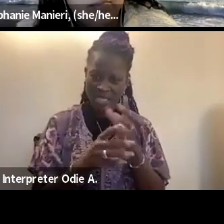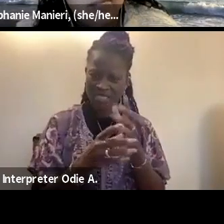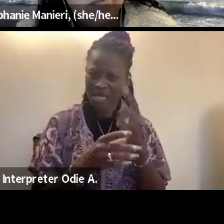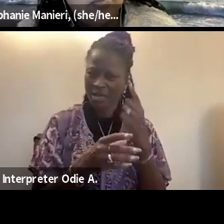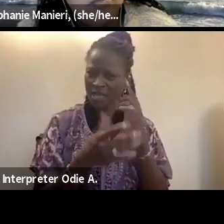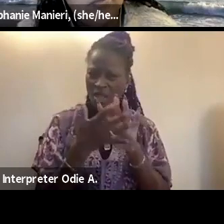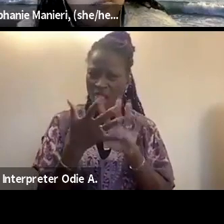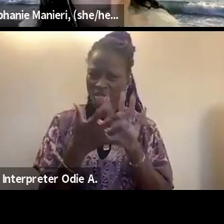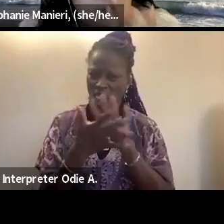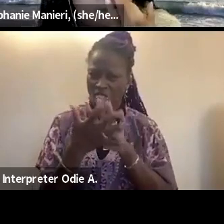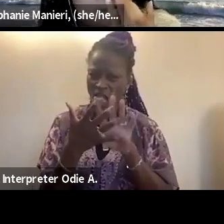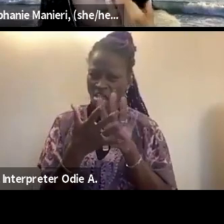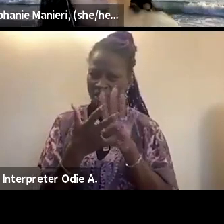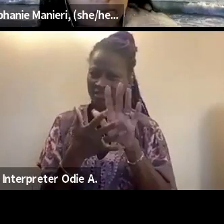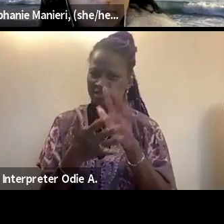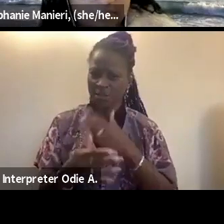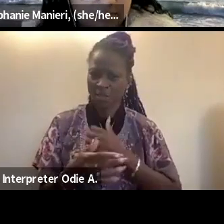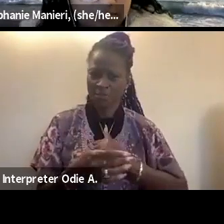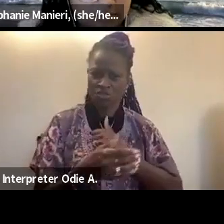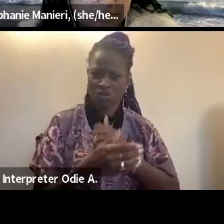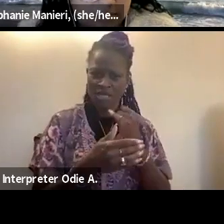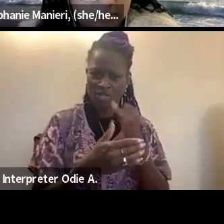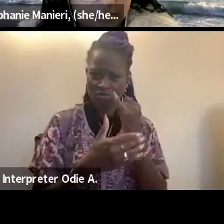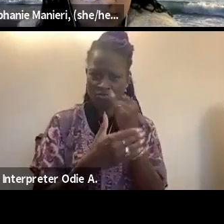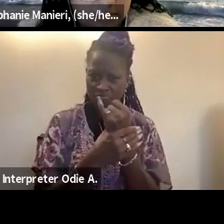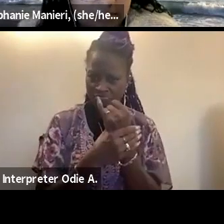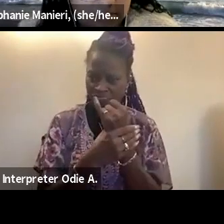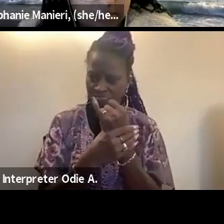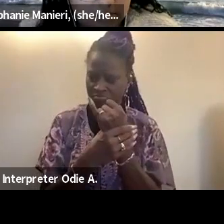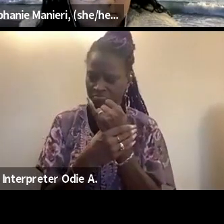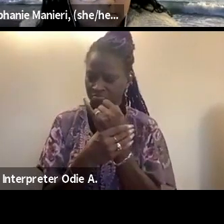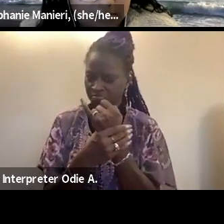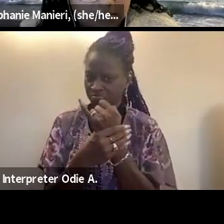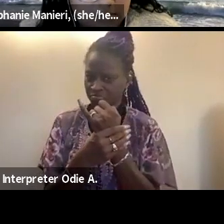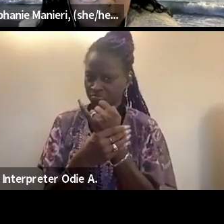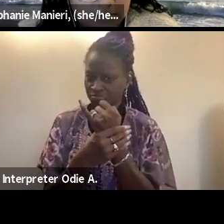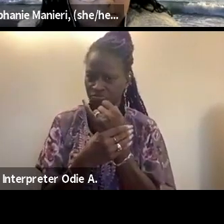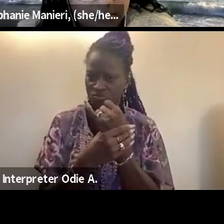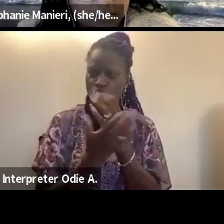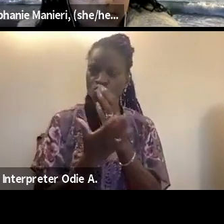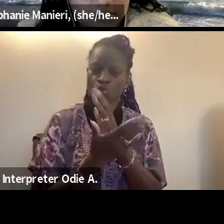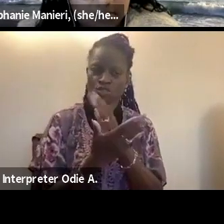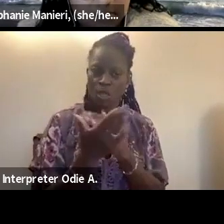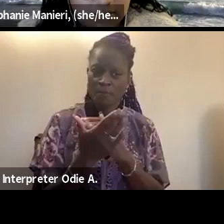Doctor May, if I could interrupt, I would imagine that some of the progress that's been made is among those